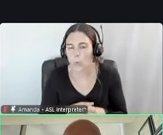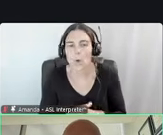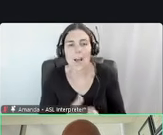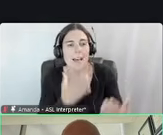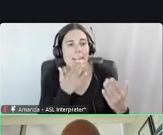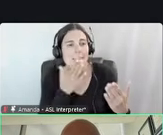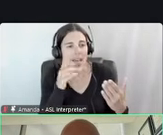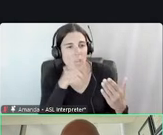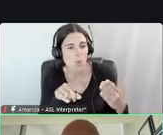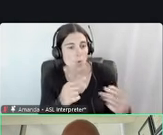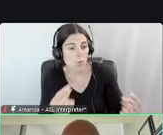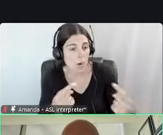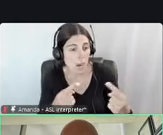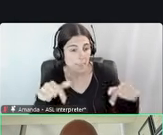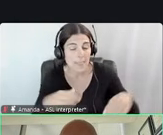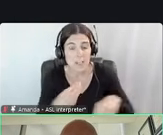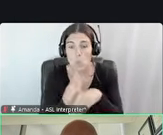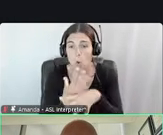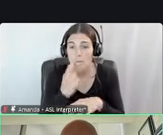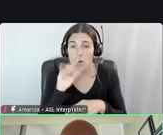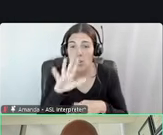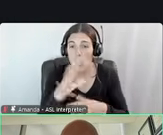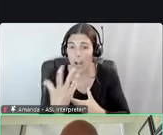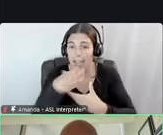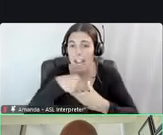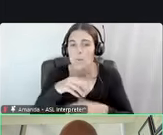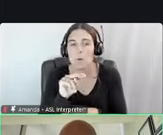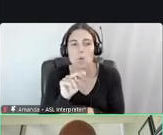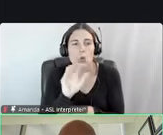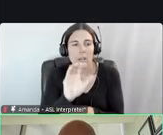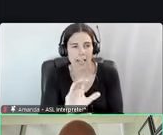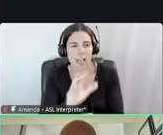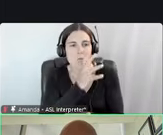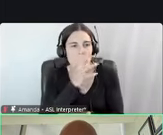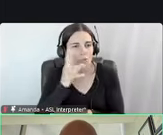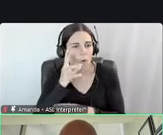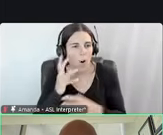for attending this webinar and for your engagement in the North Carolina rural health transformation